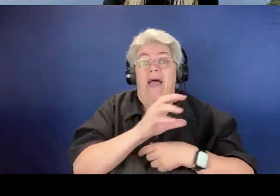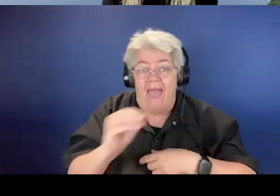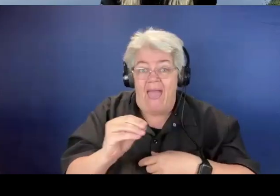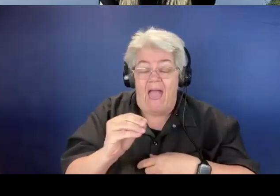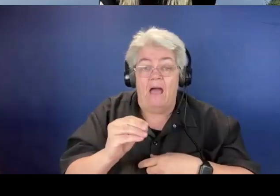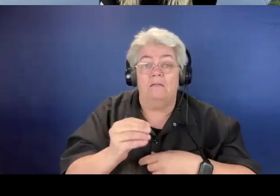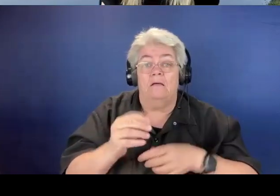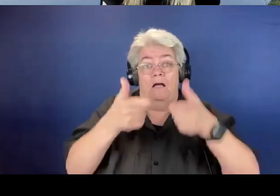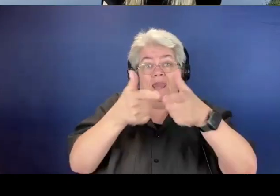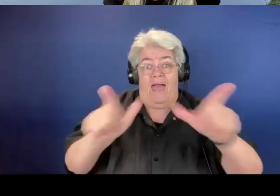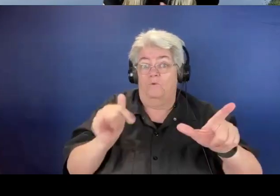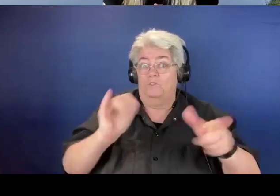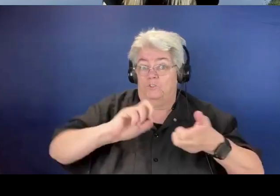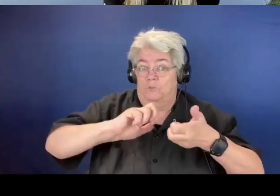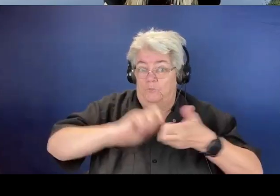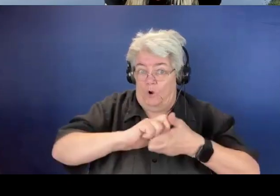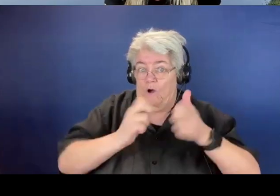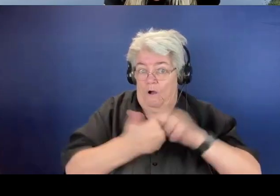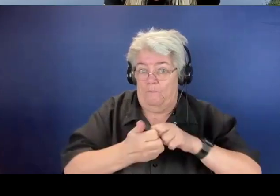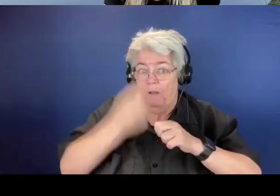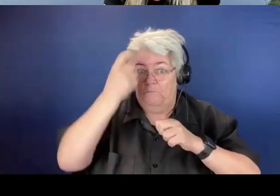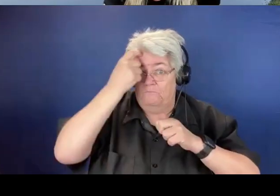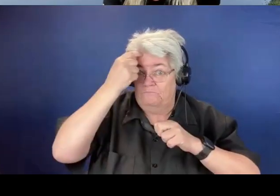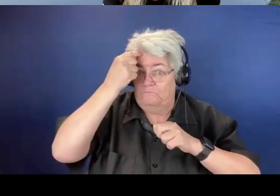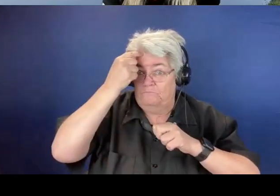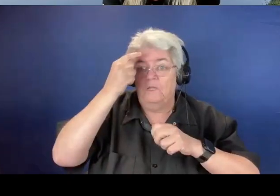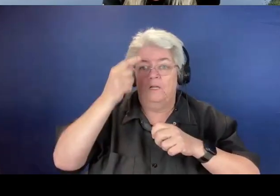patterns that a monolingual with that same disorder would demonstrate.